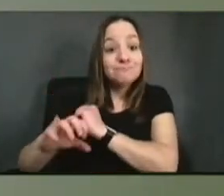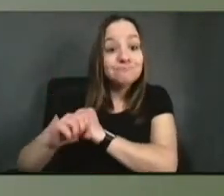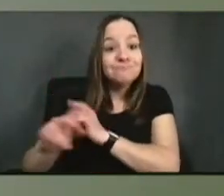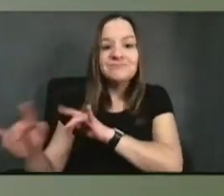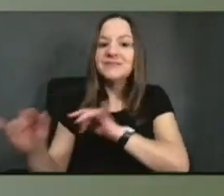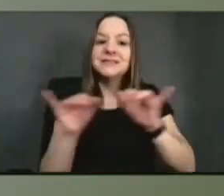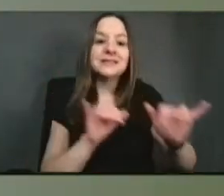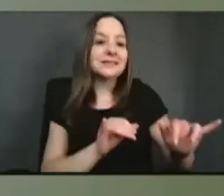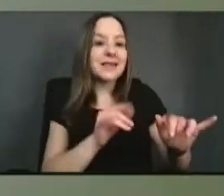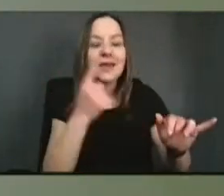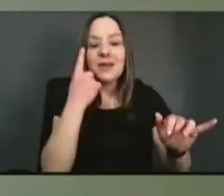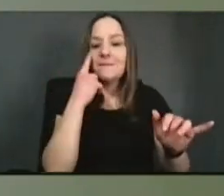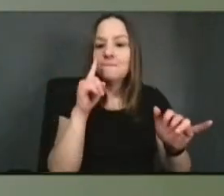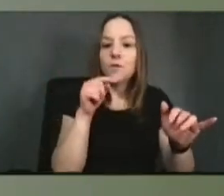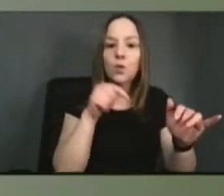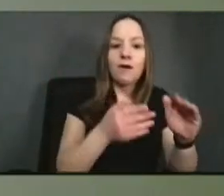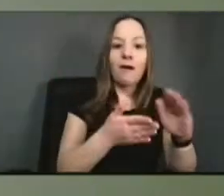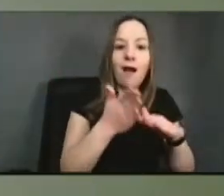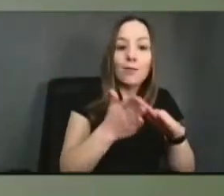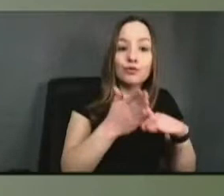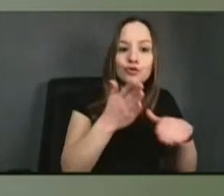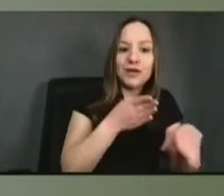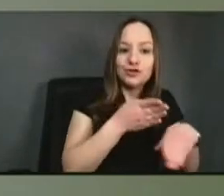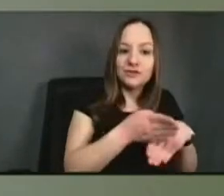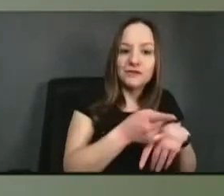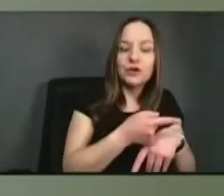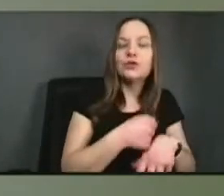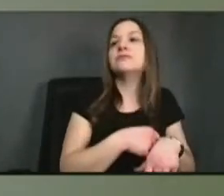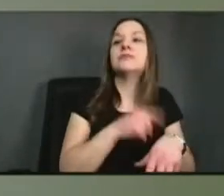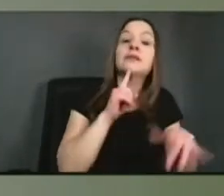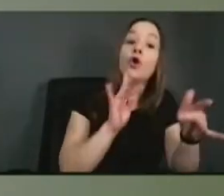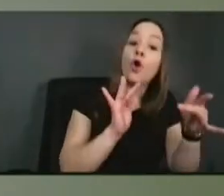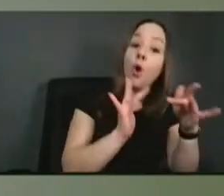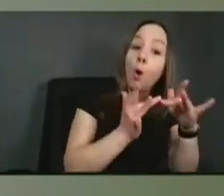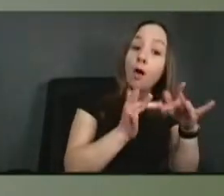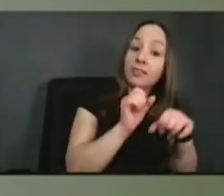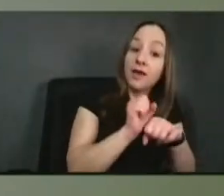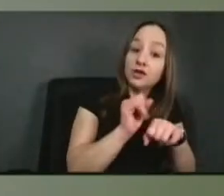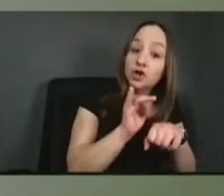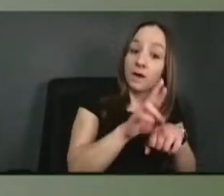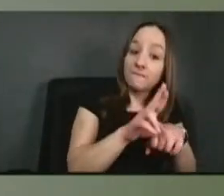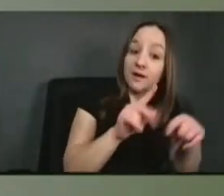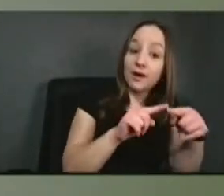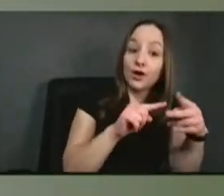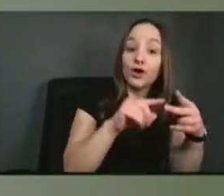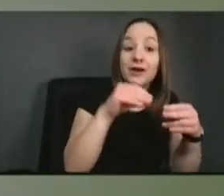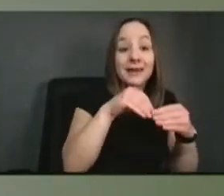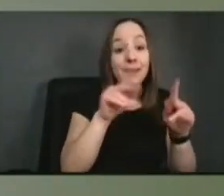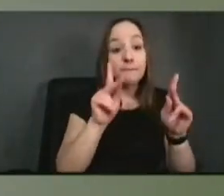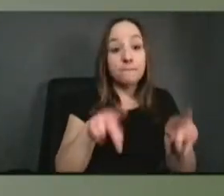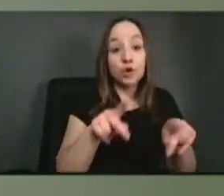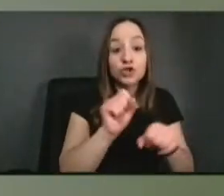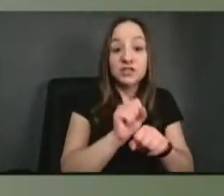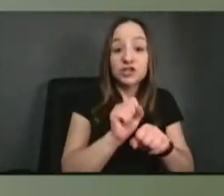of job fairs. Same kinds of things happen in the operations world as well. There are jobs